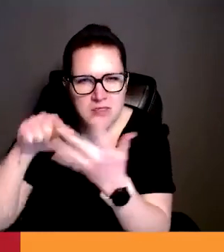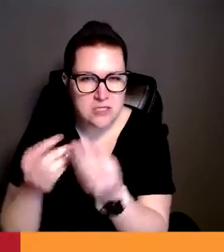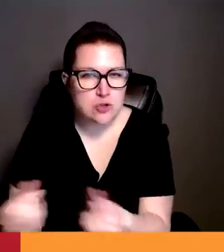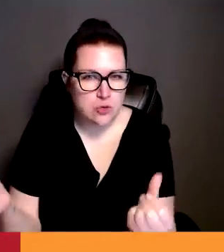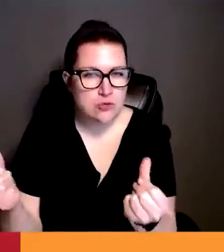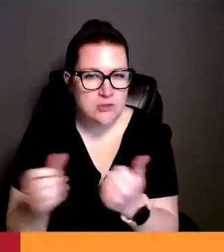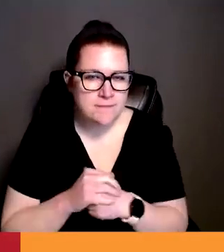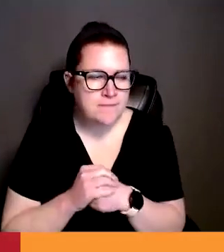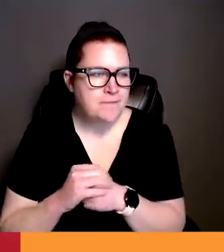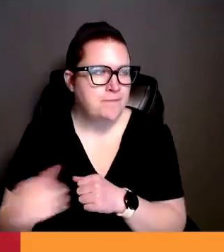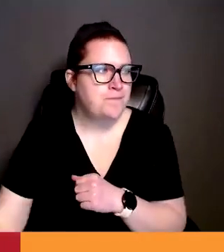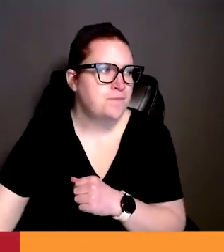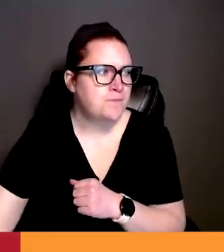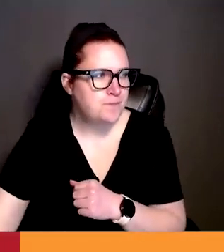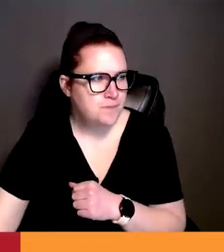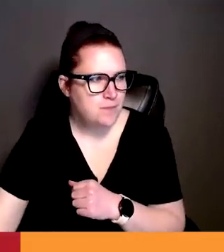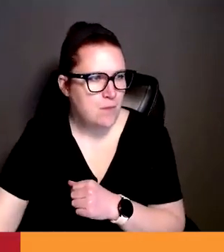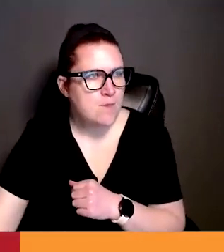of the challenge.